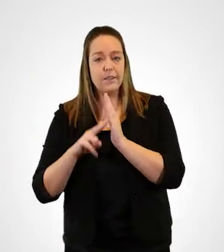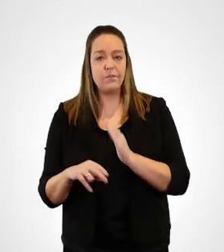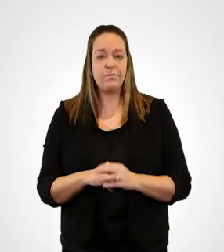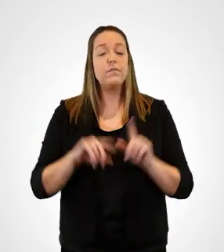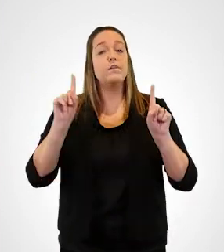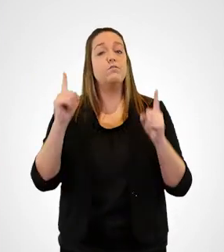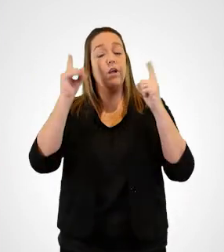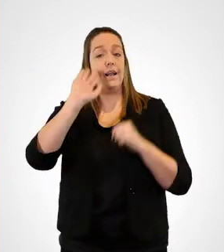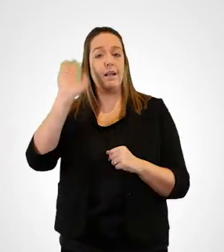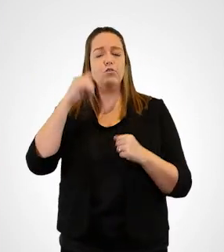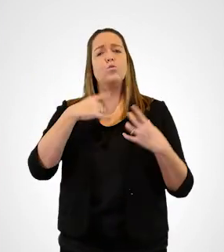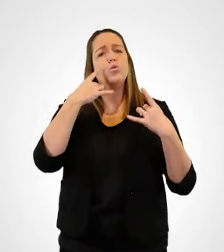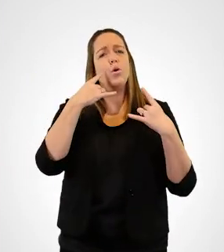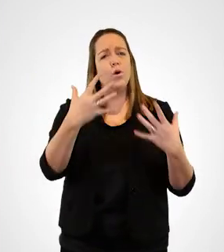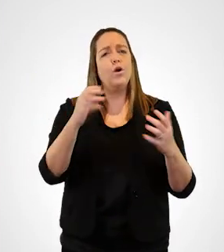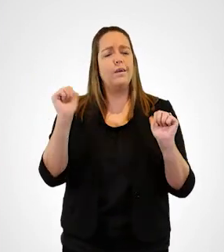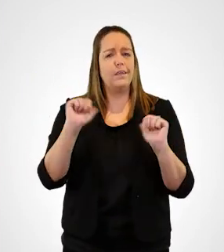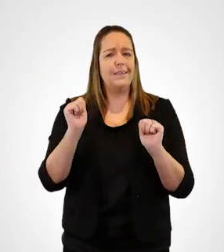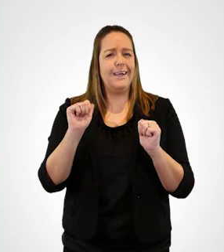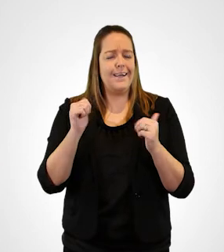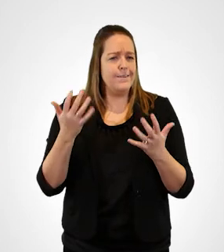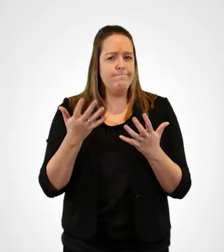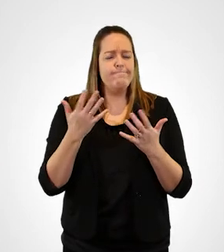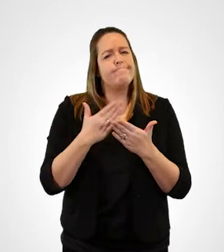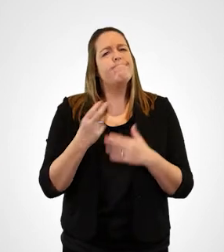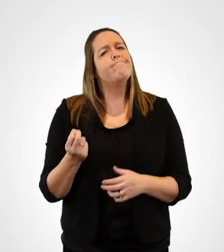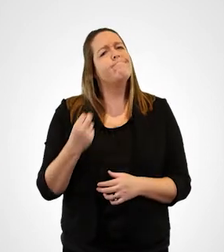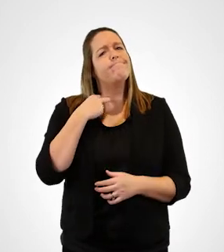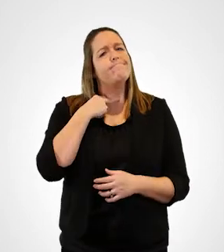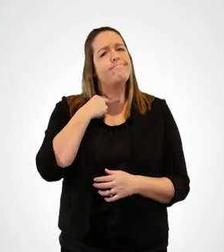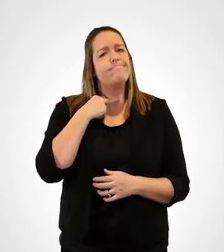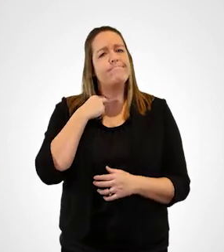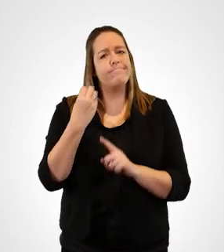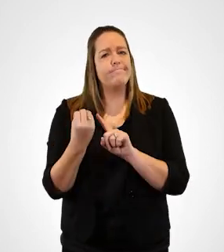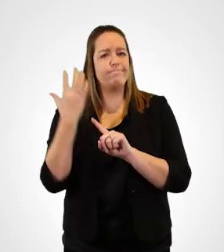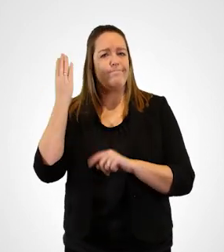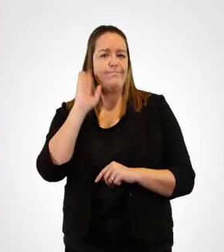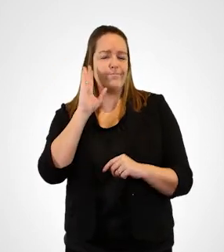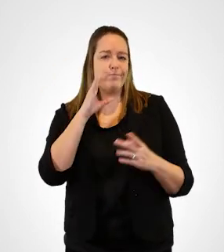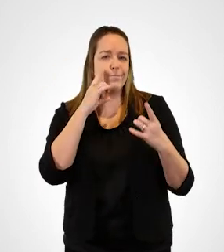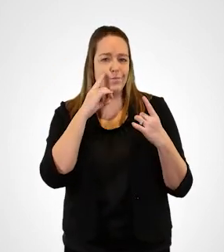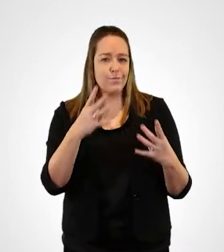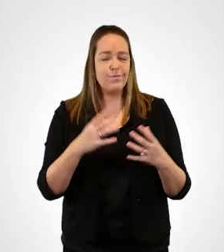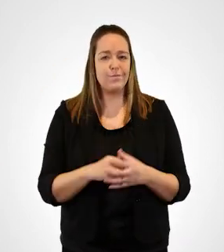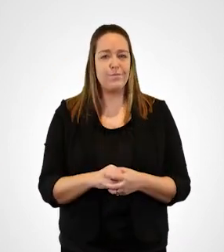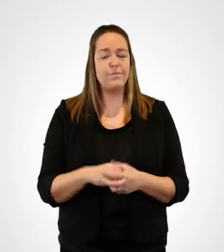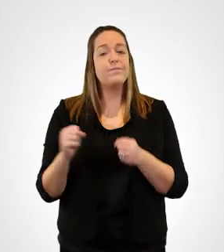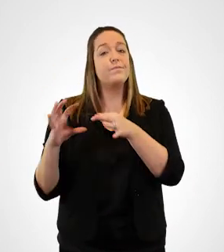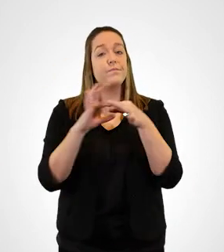In the first lecture I showed you a rather disappointing slide I think in which I showed you the relationship